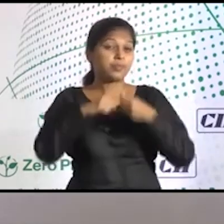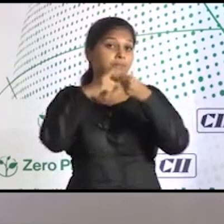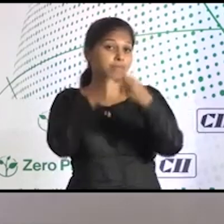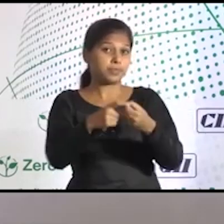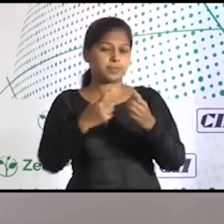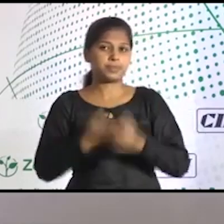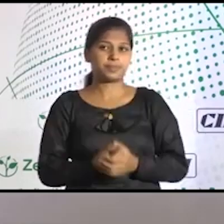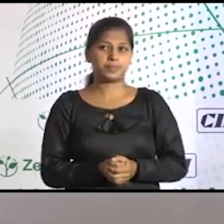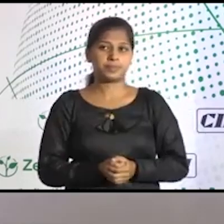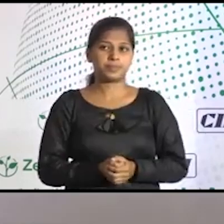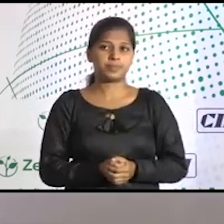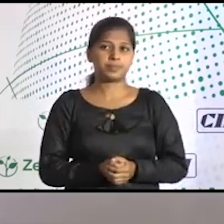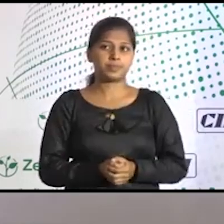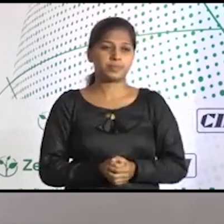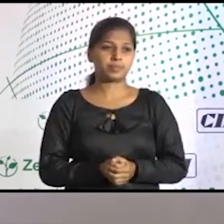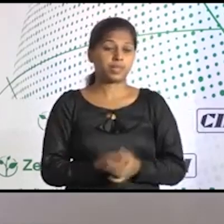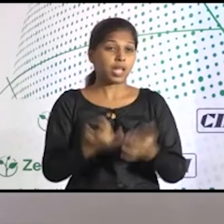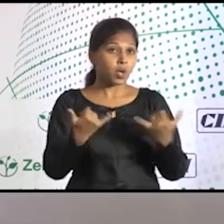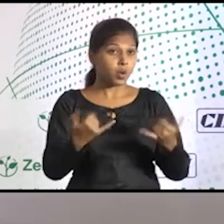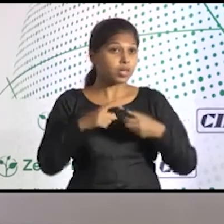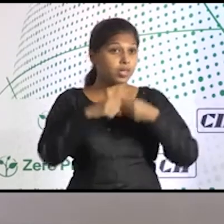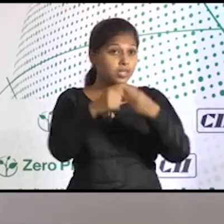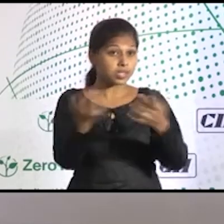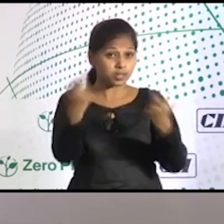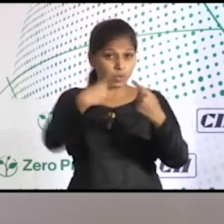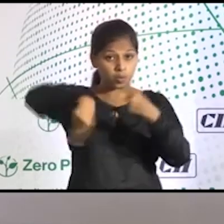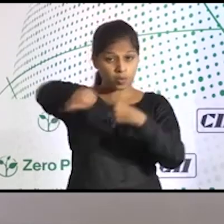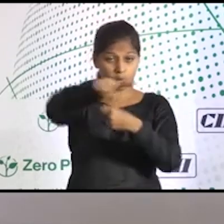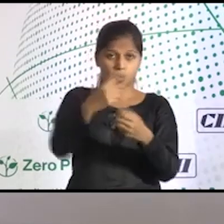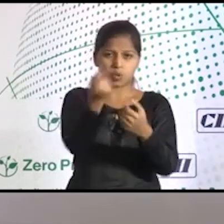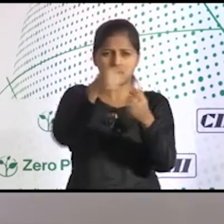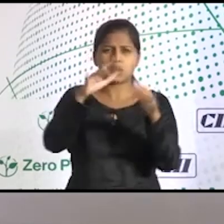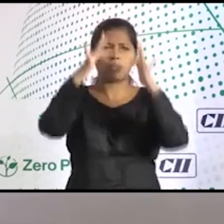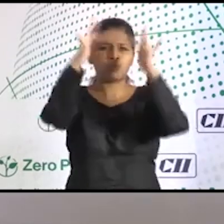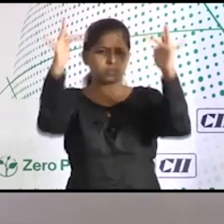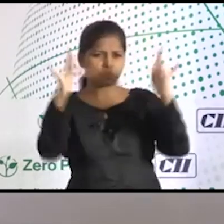I'll take questions for our colleagues who are joining us online to begin with